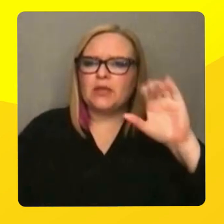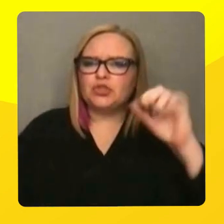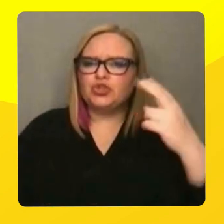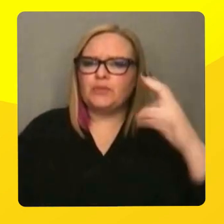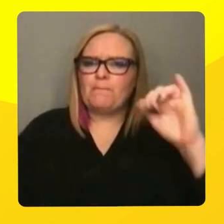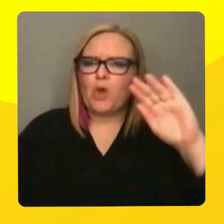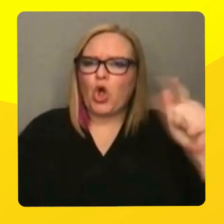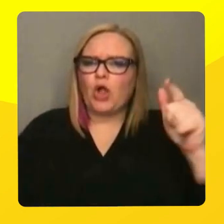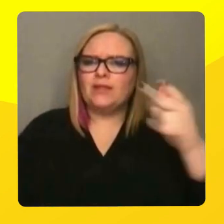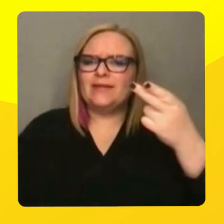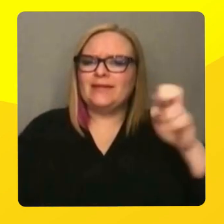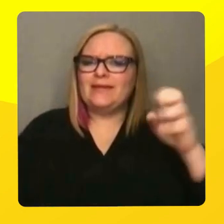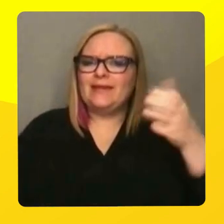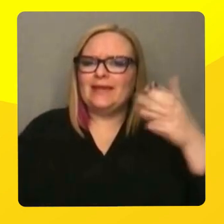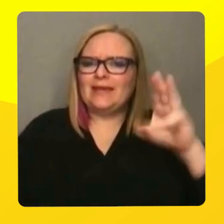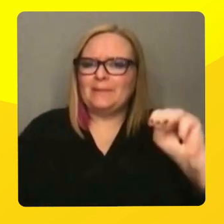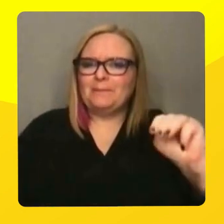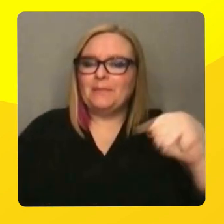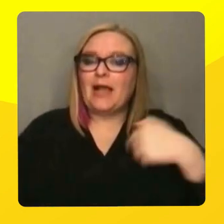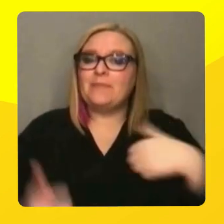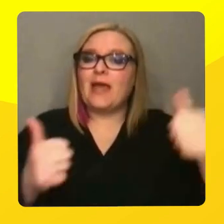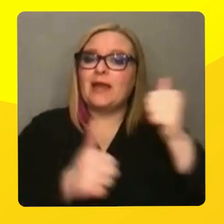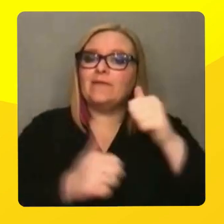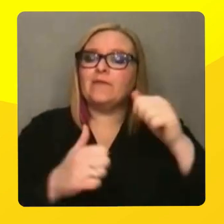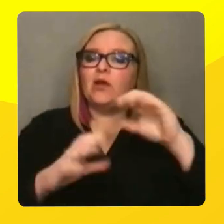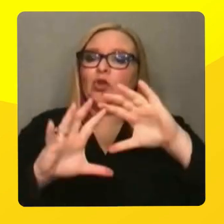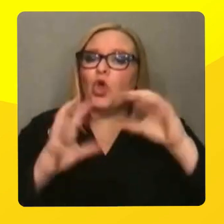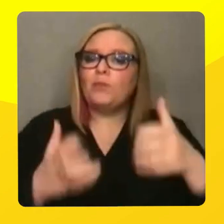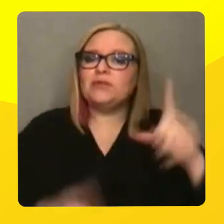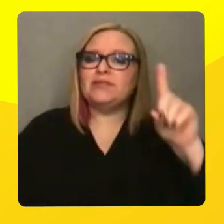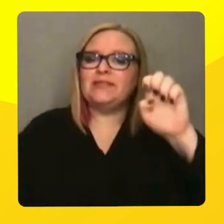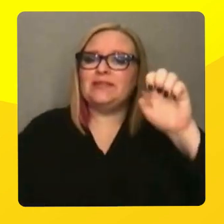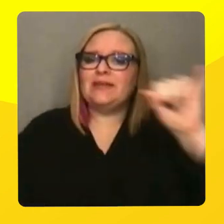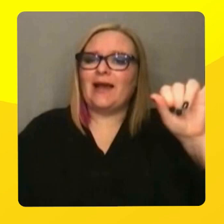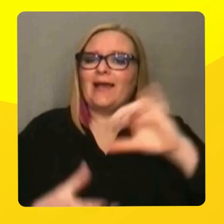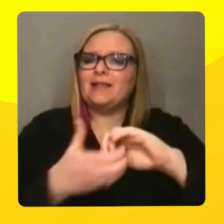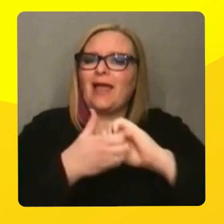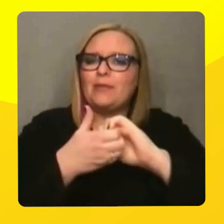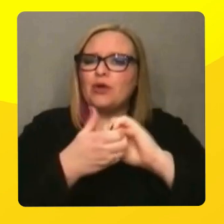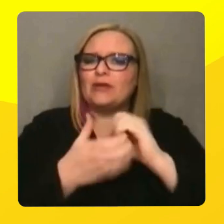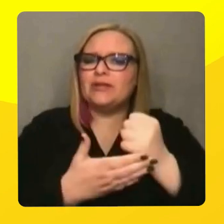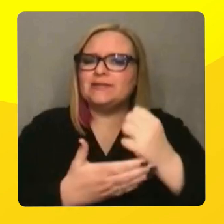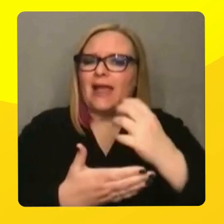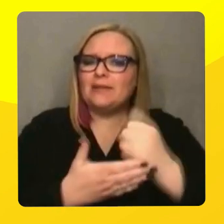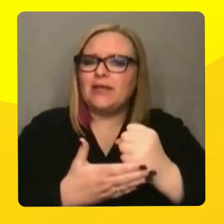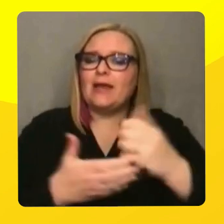The Head of global DEI Industry Collaboration at SNAP. And welcome to the DEI Summit.